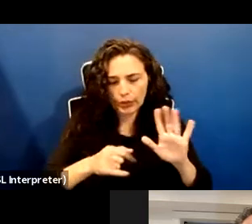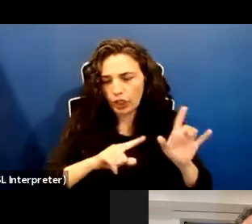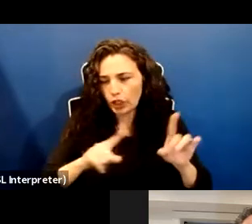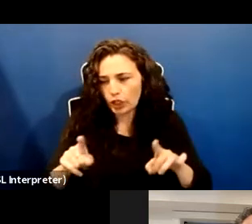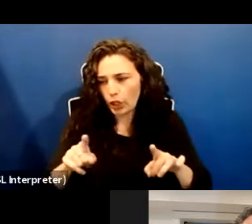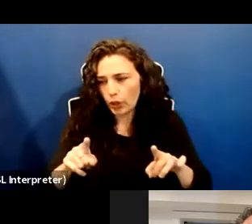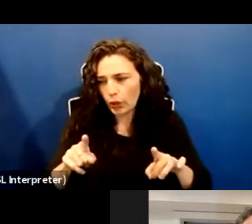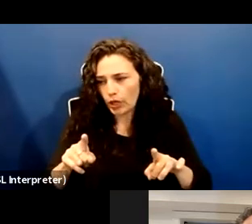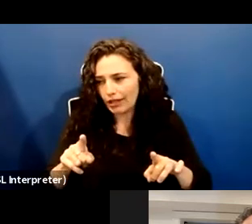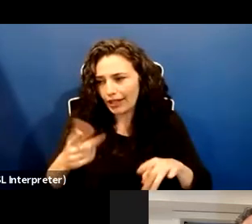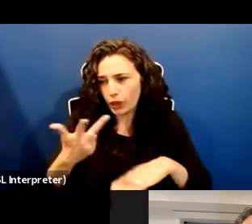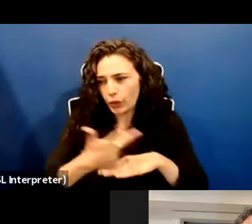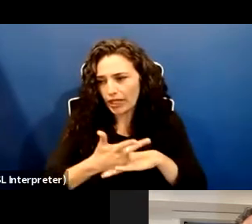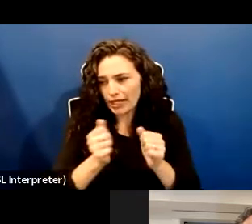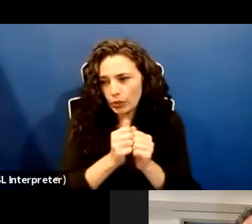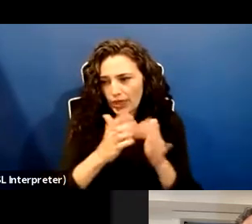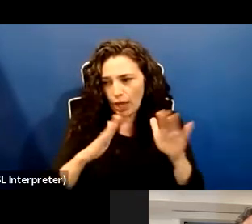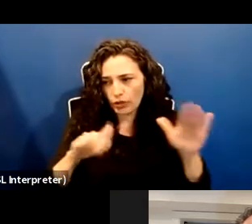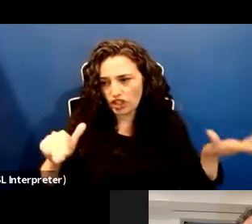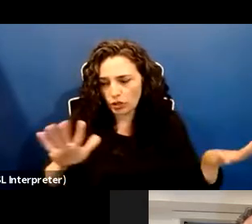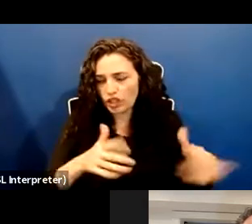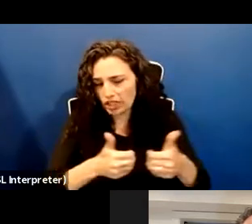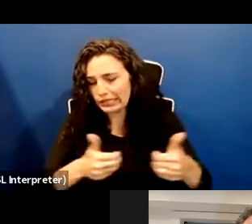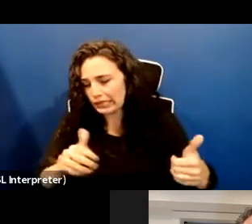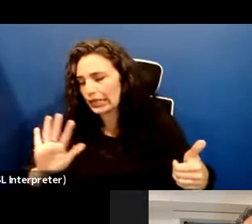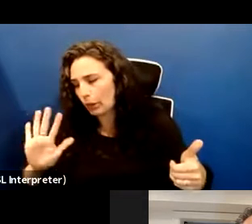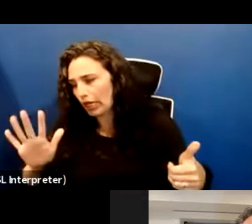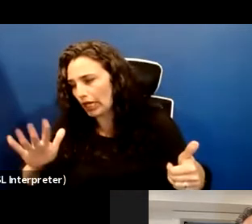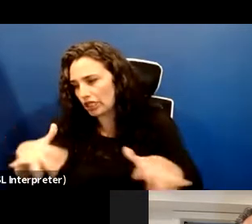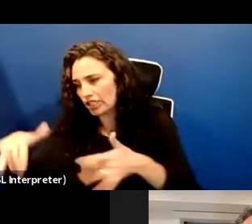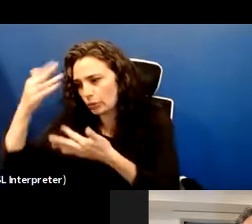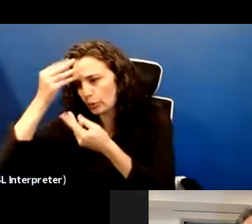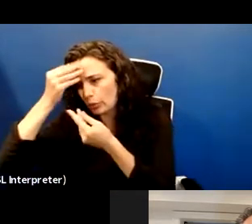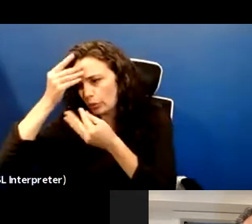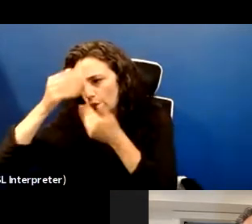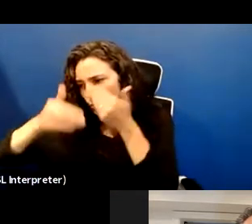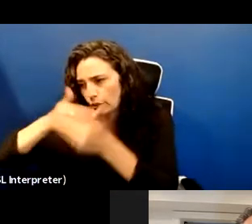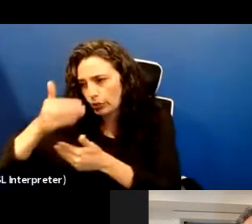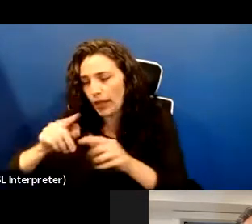to just like sort our thoughts, you know? And, but it's also give you this incredible